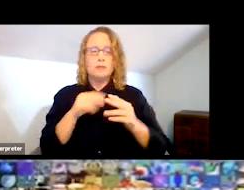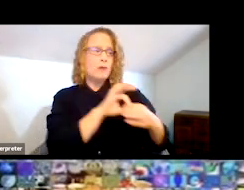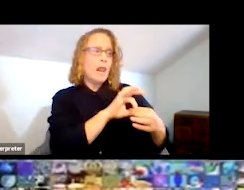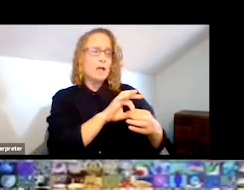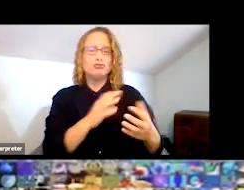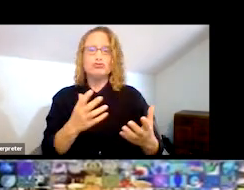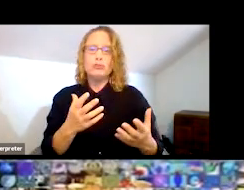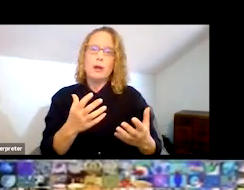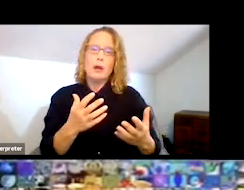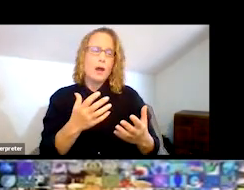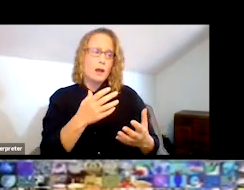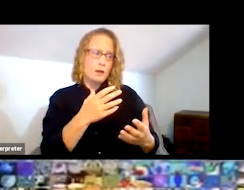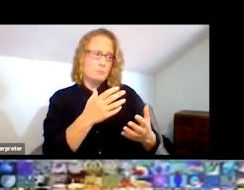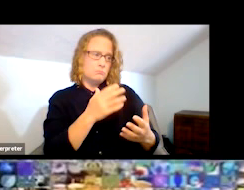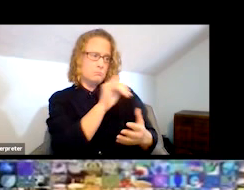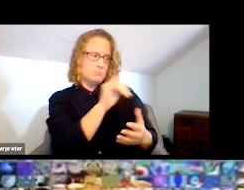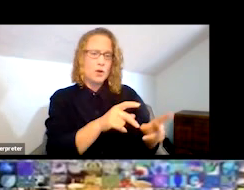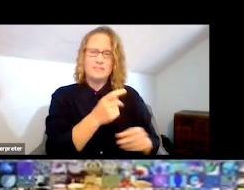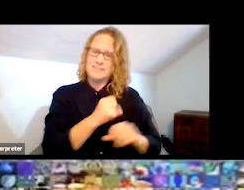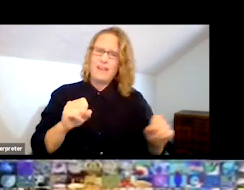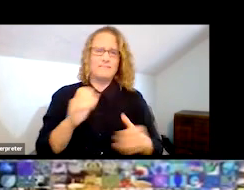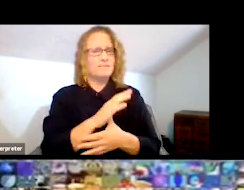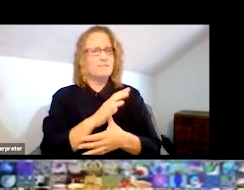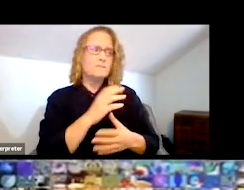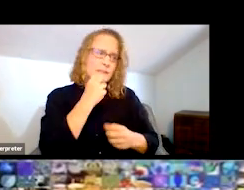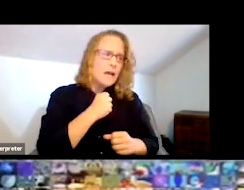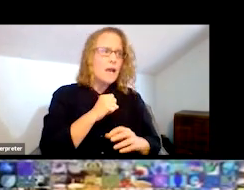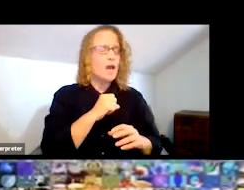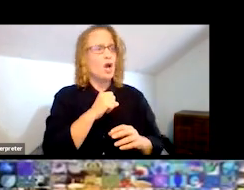If we know something is a trigger for an individual, we wanna avoid it.